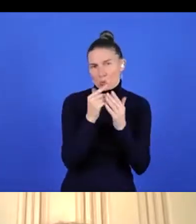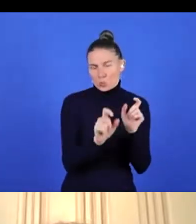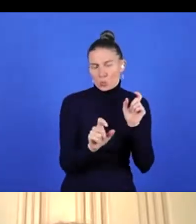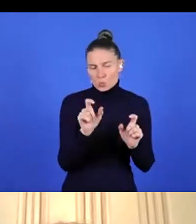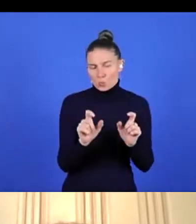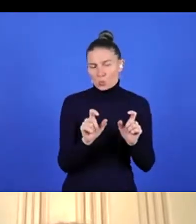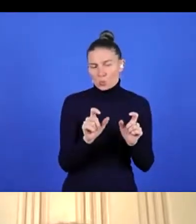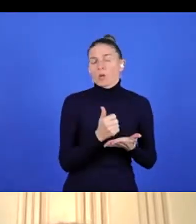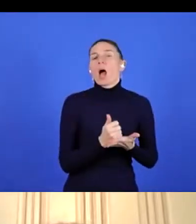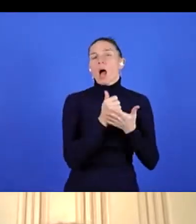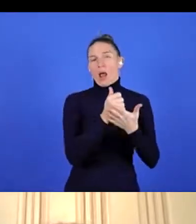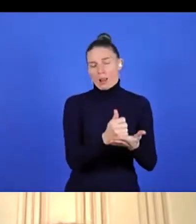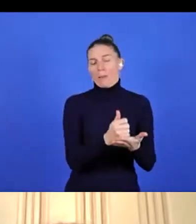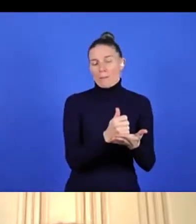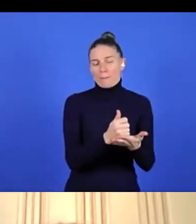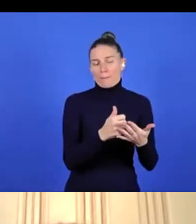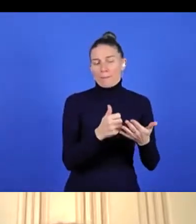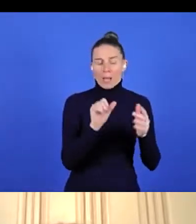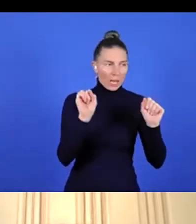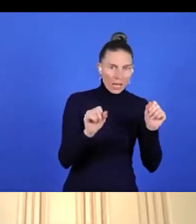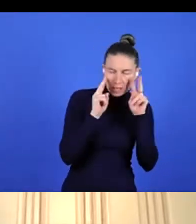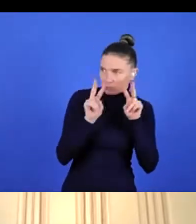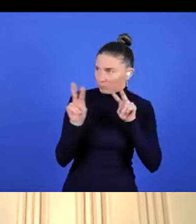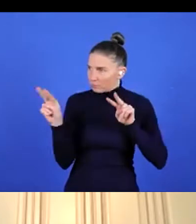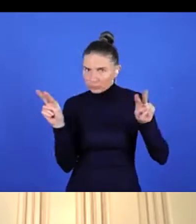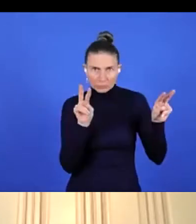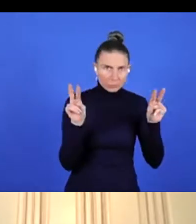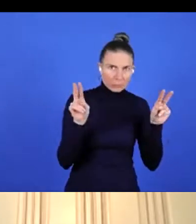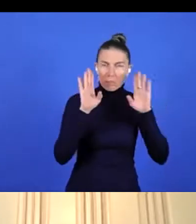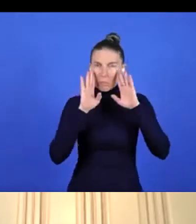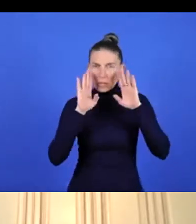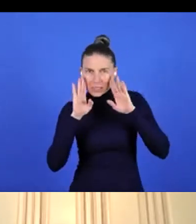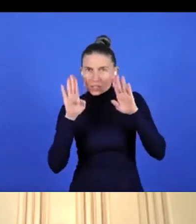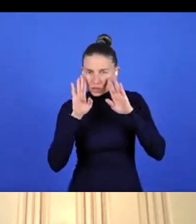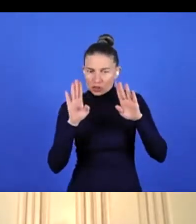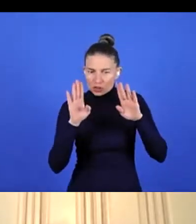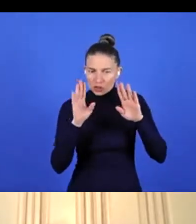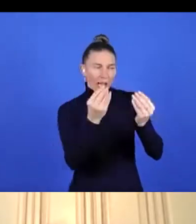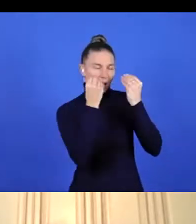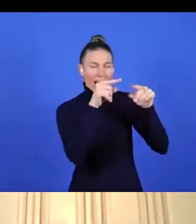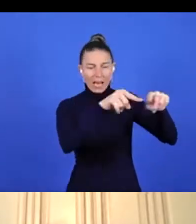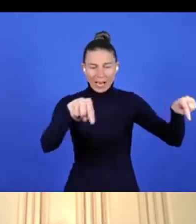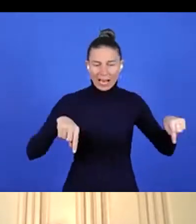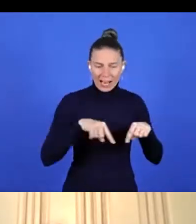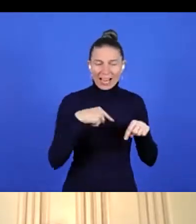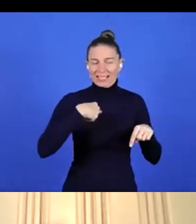school with a class of only at most 15 students. So